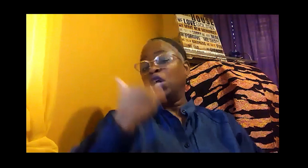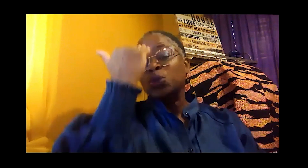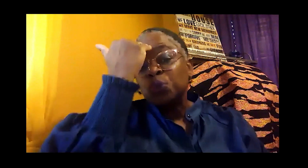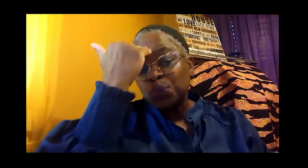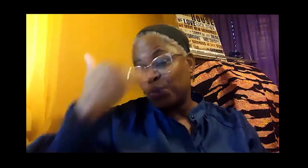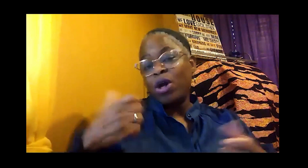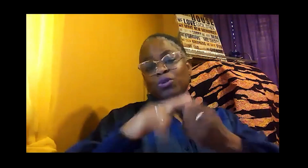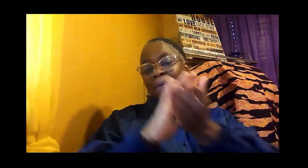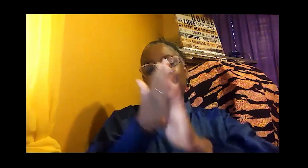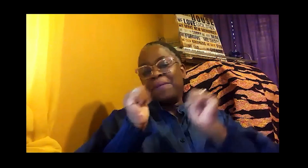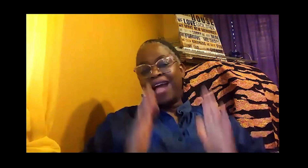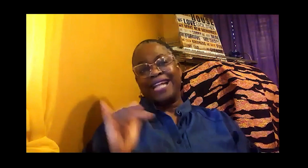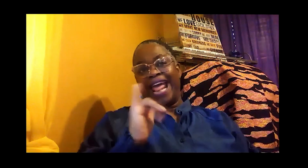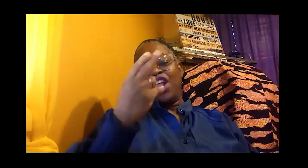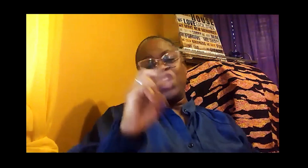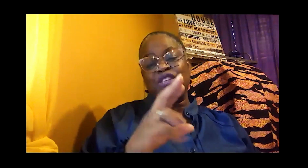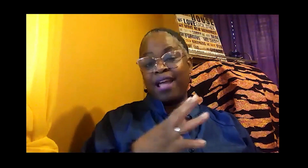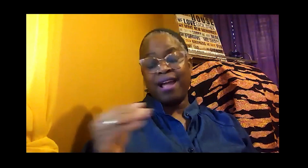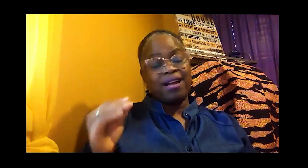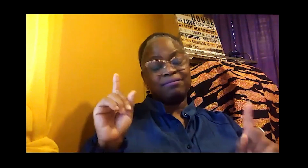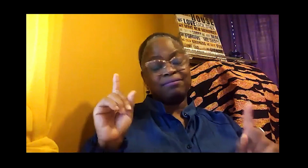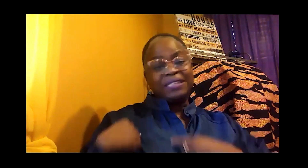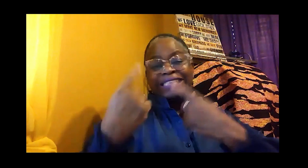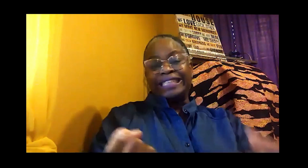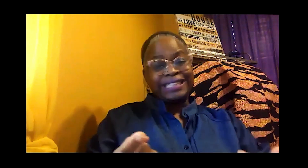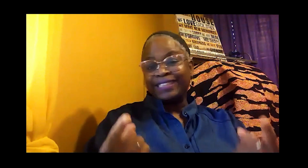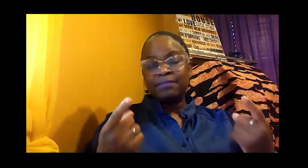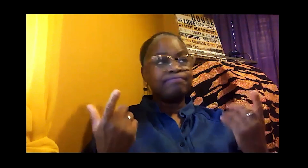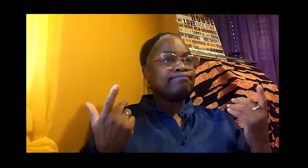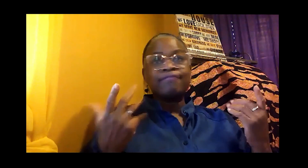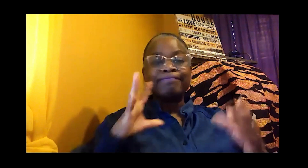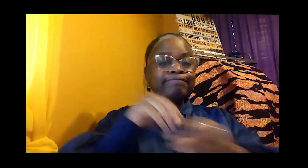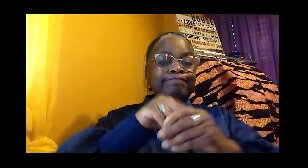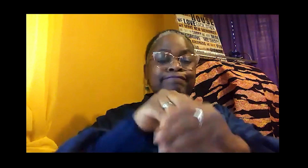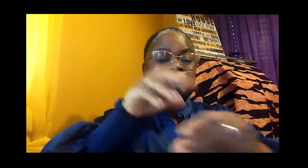that I too wanted to become an actor. I was involved in several theatrical ventures.